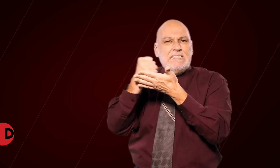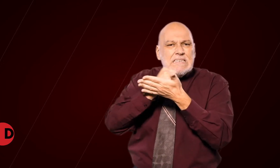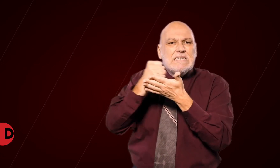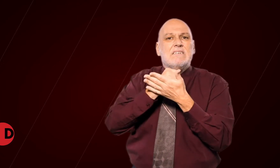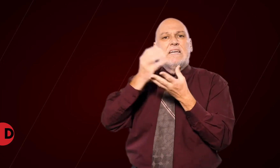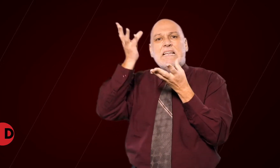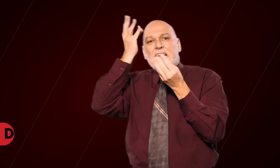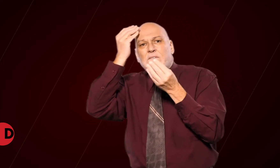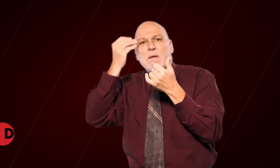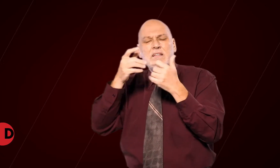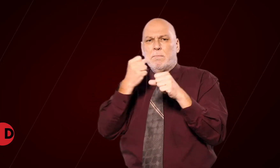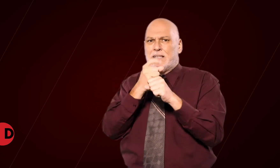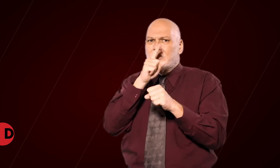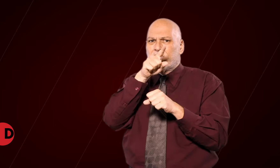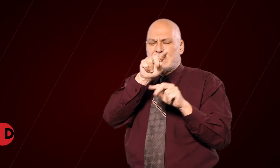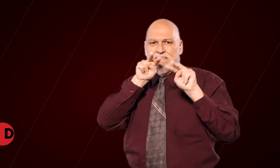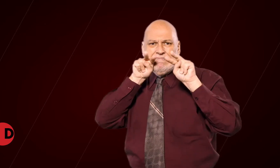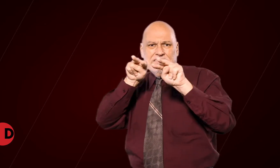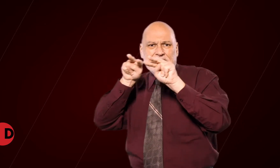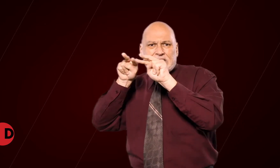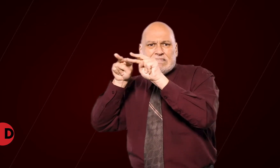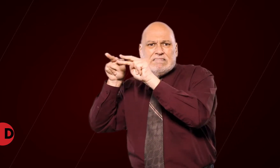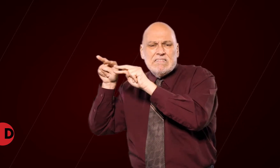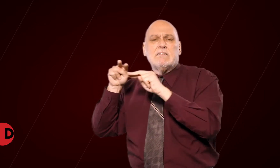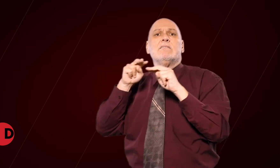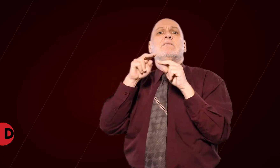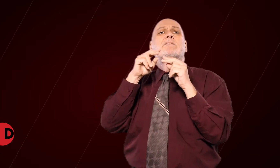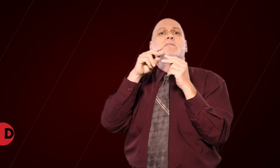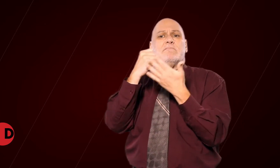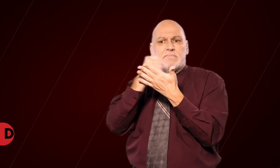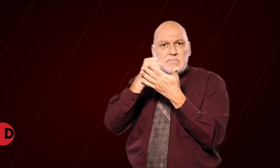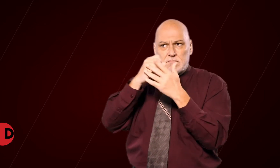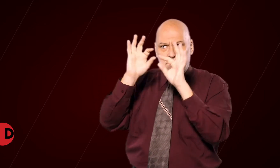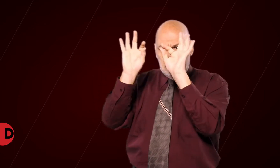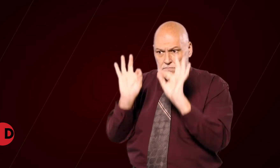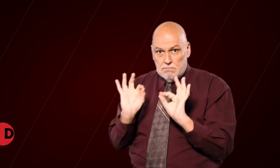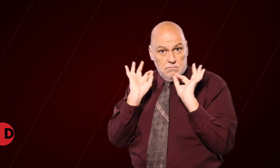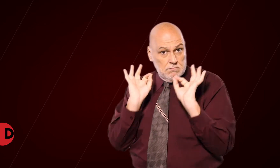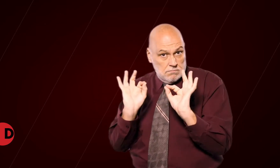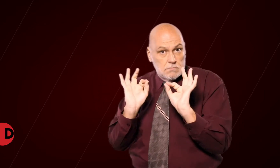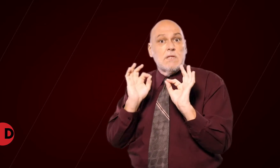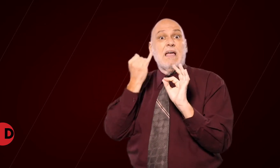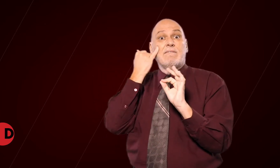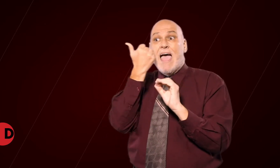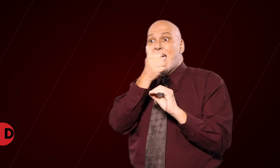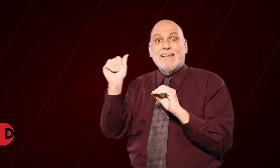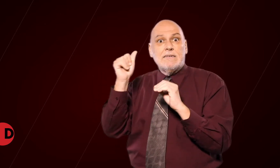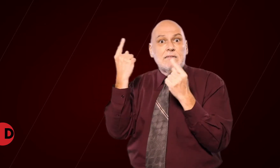compromised and to protect themselves.